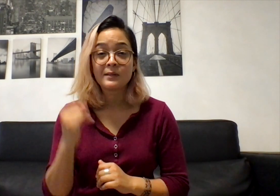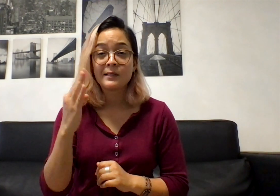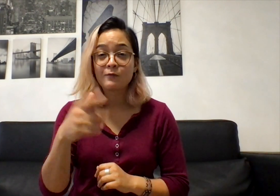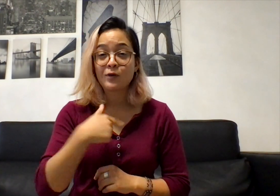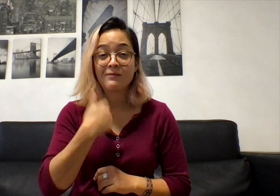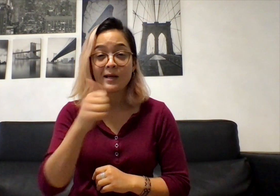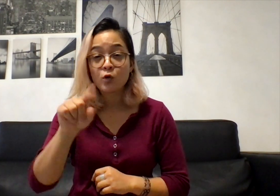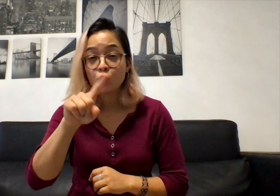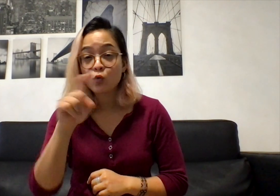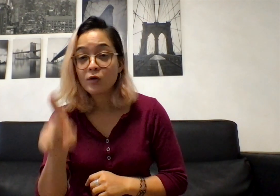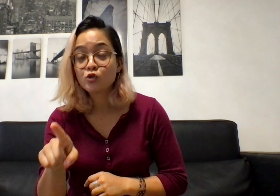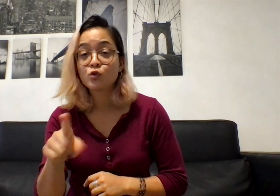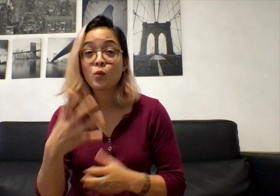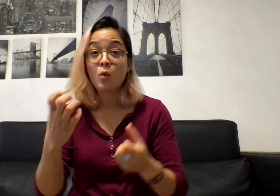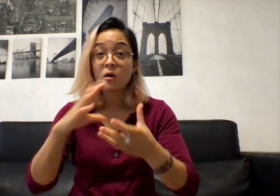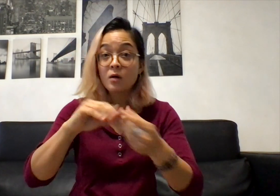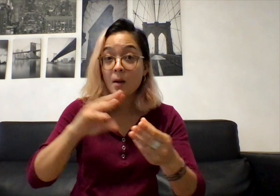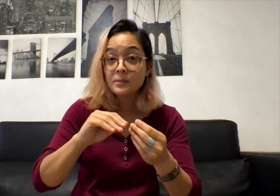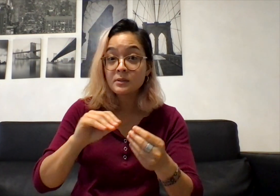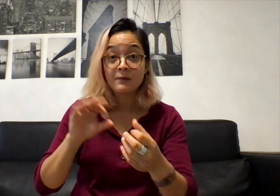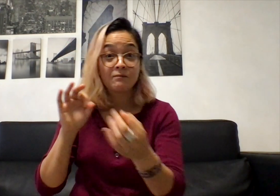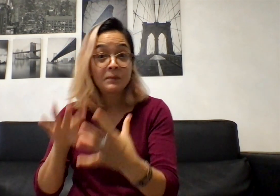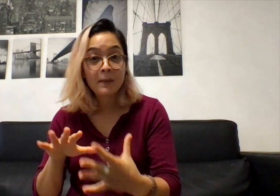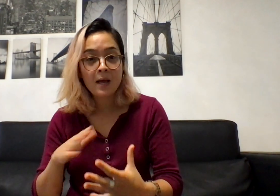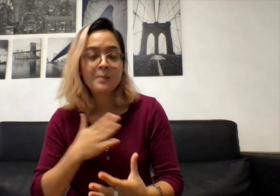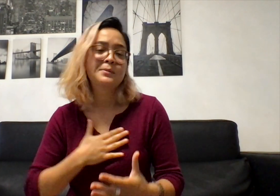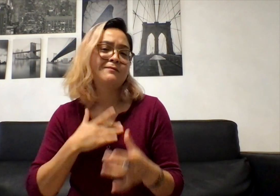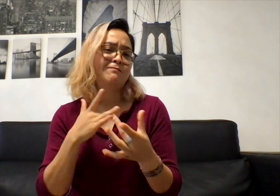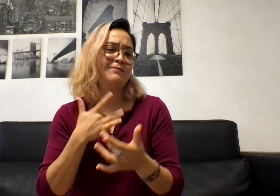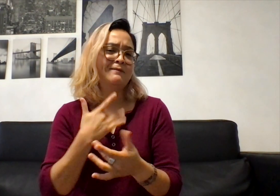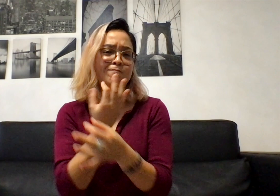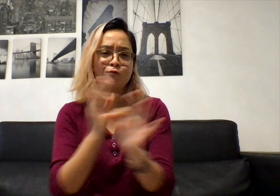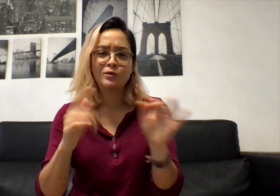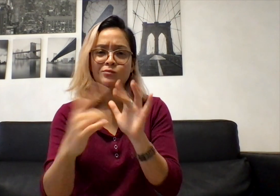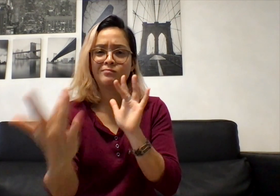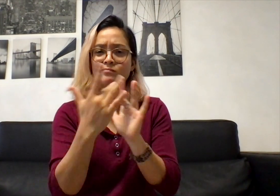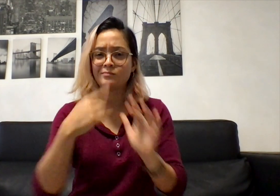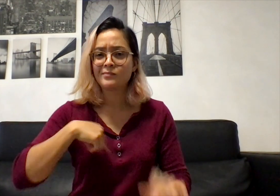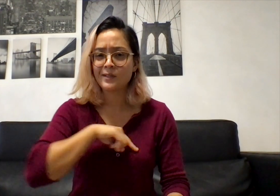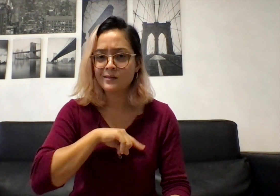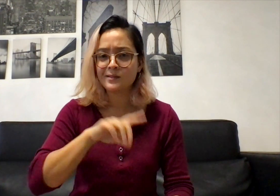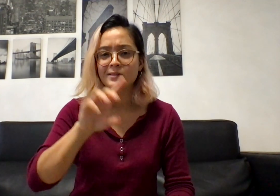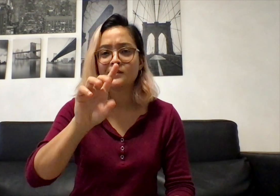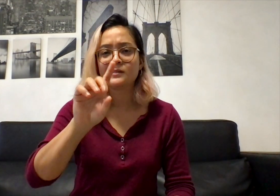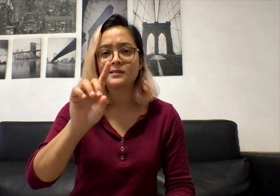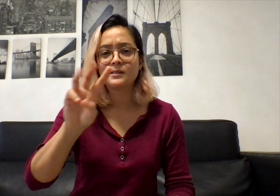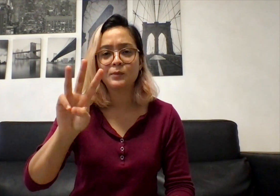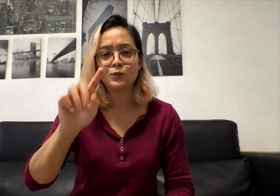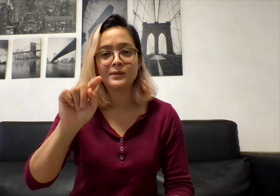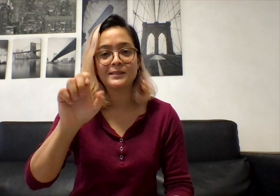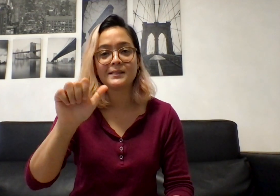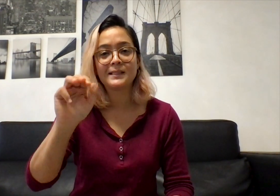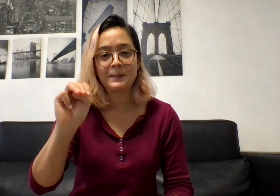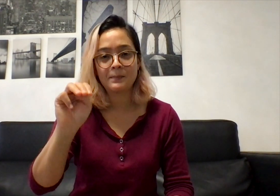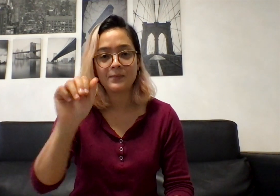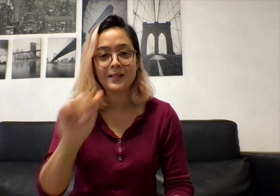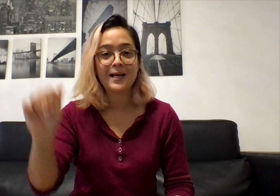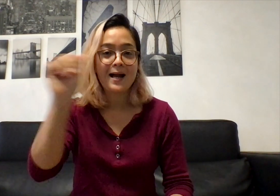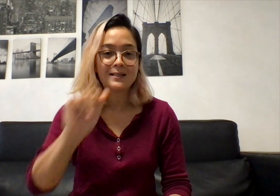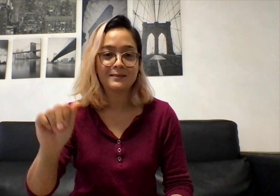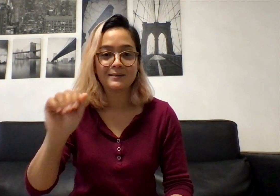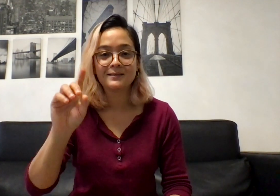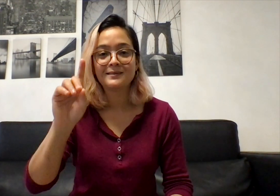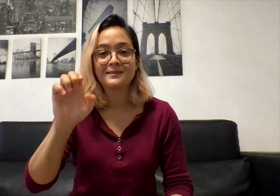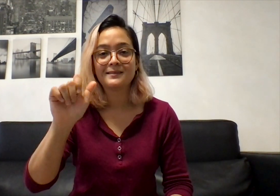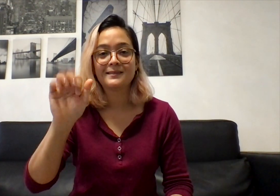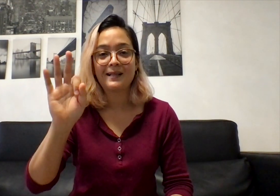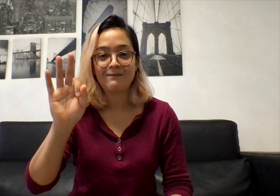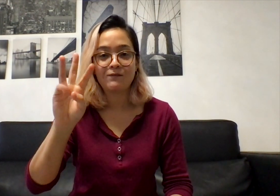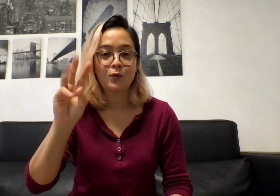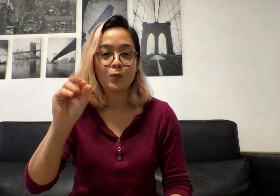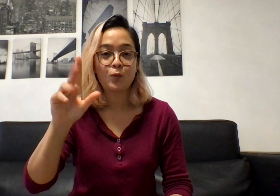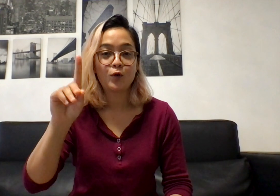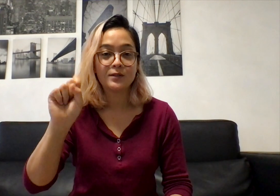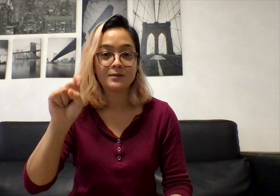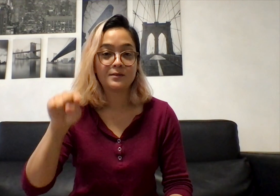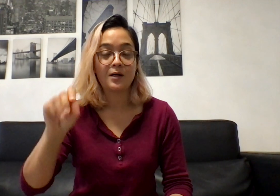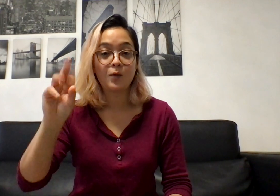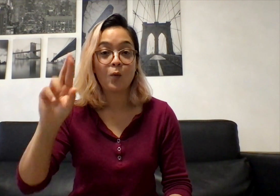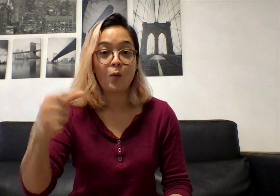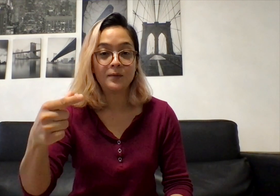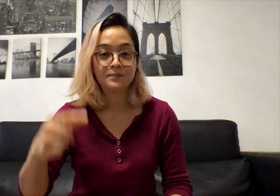If you have questions, comments, or feedback, please feel free to let us know at ddwteam@deafworlds.org.